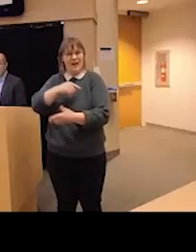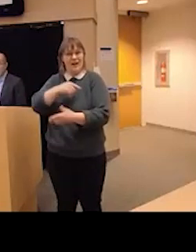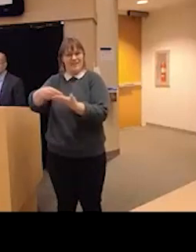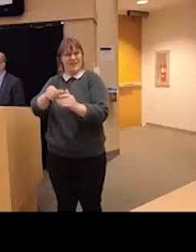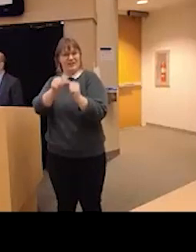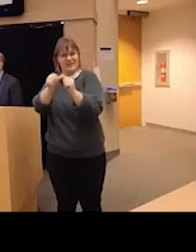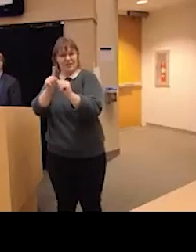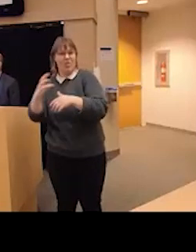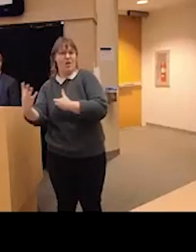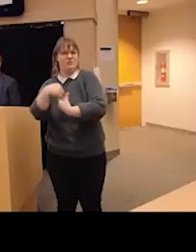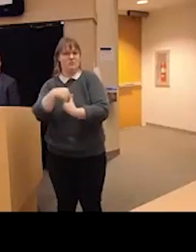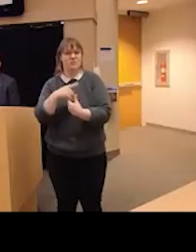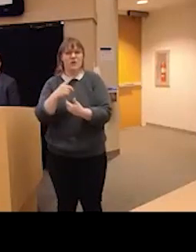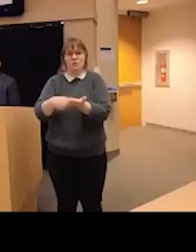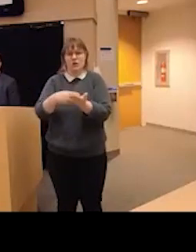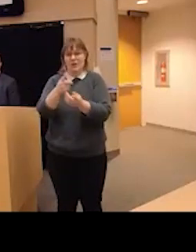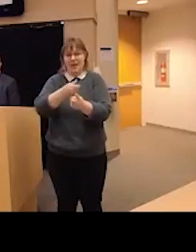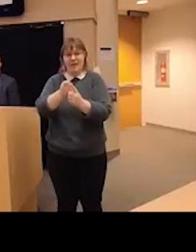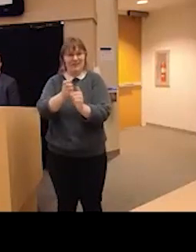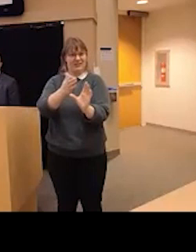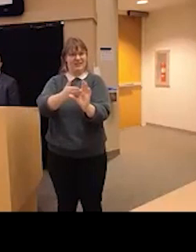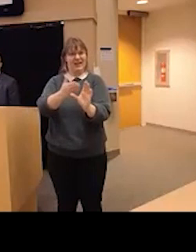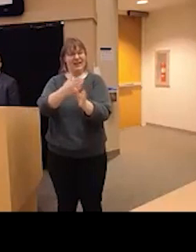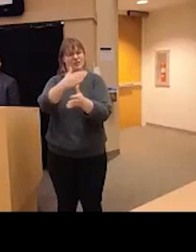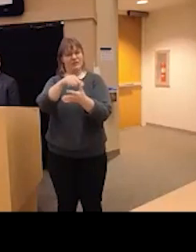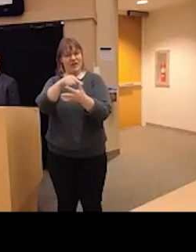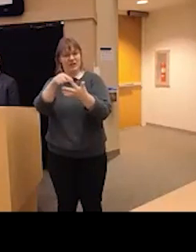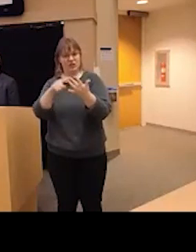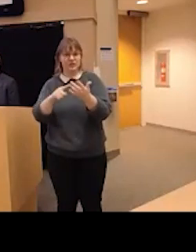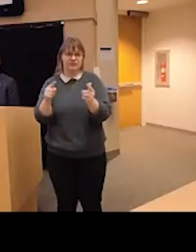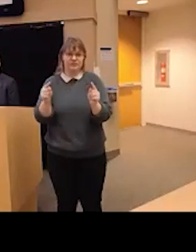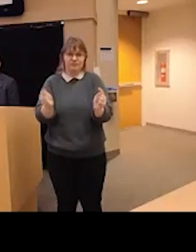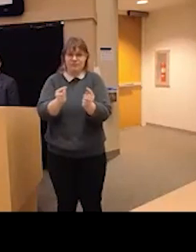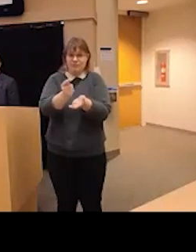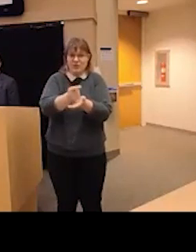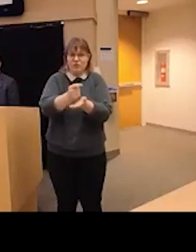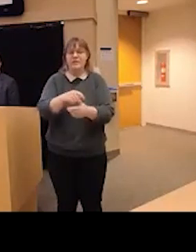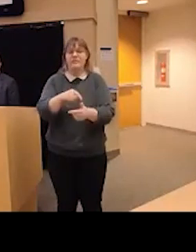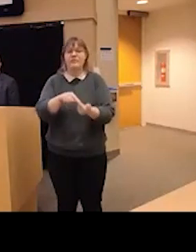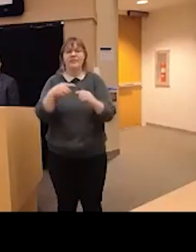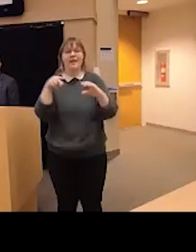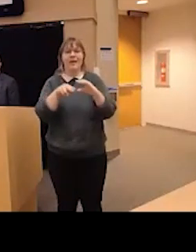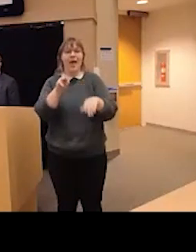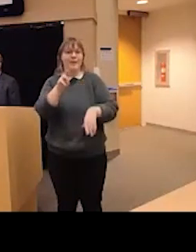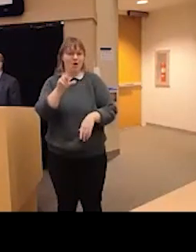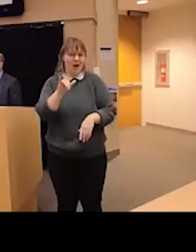we'll talk a little bit about the impact of psychiatric factors on pain treatment outcomes the use of MRI to describe pain processing in the brain and some big data approaches